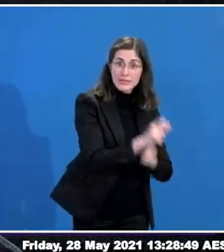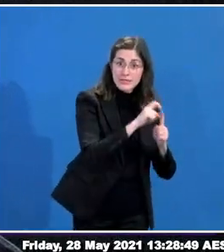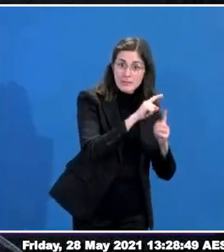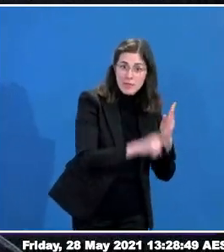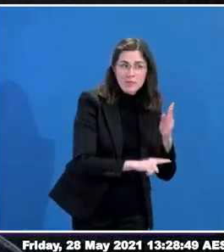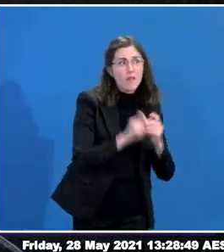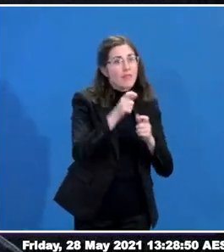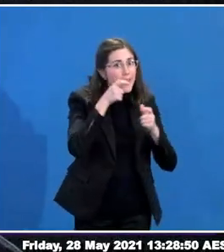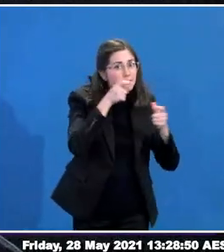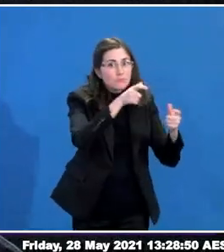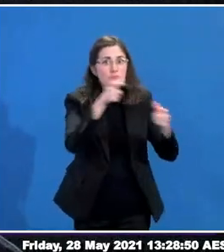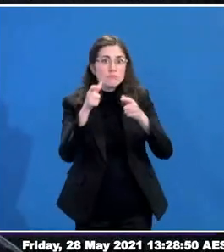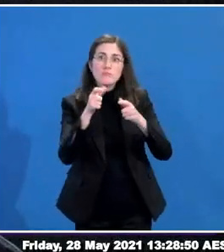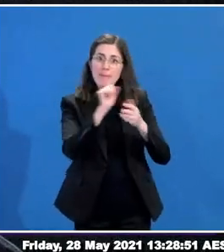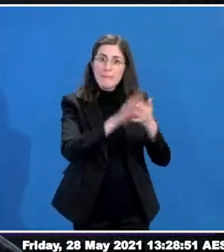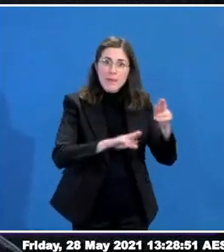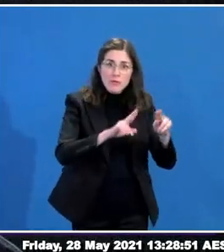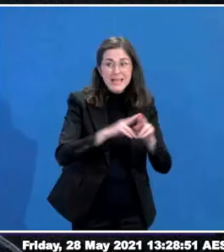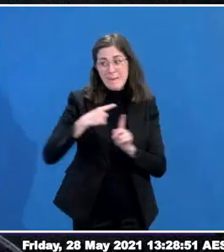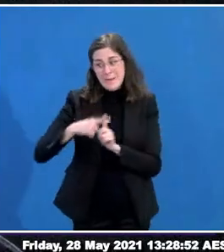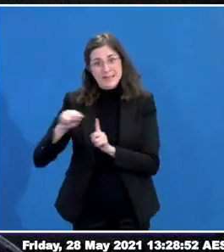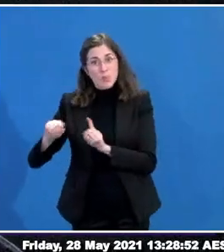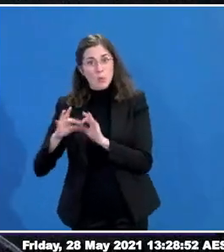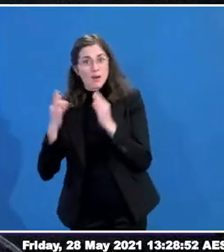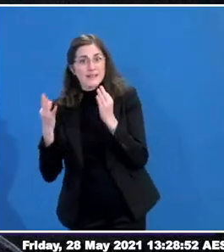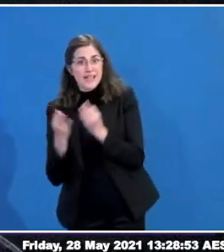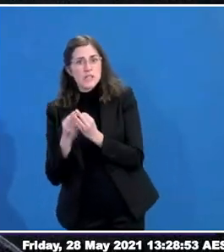It is about how the provider will support the participant with the management,